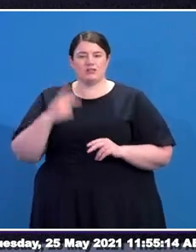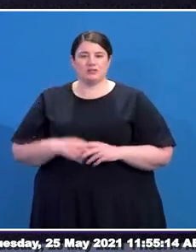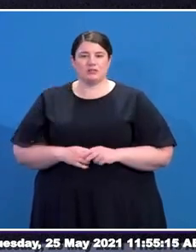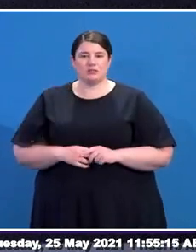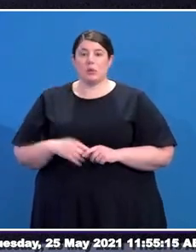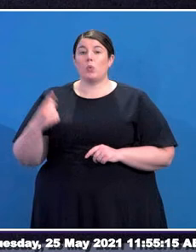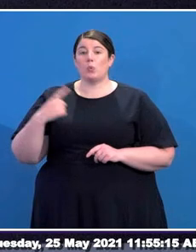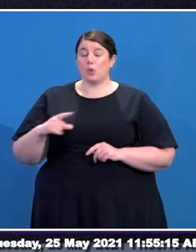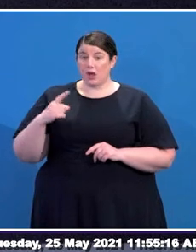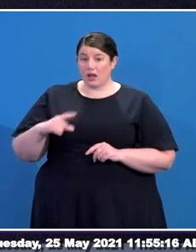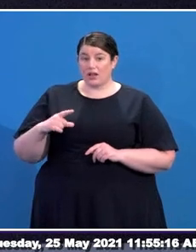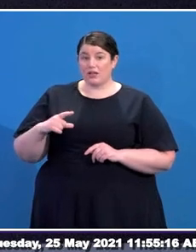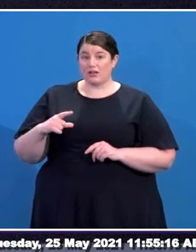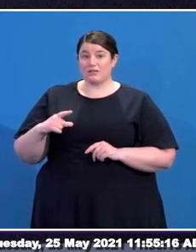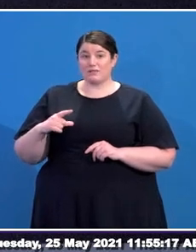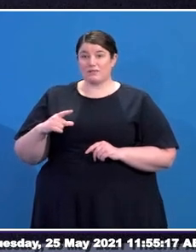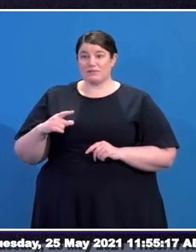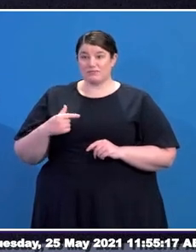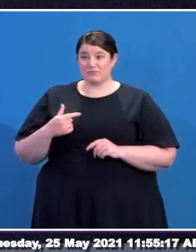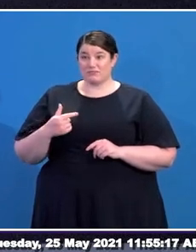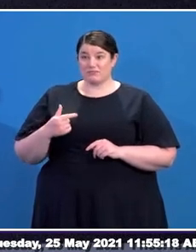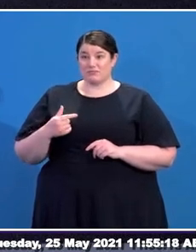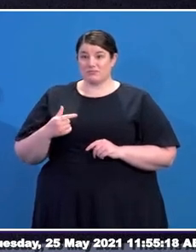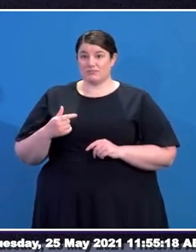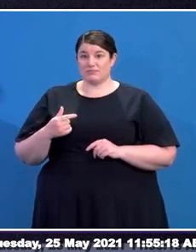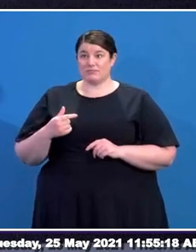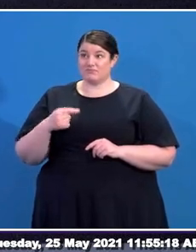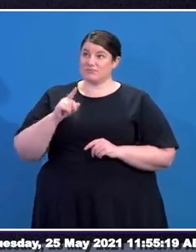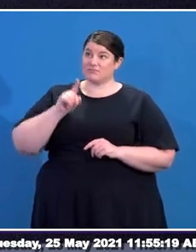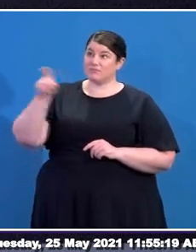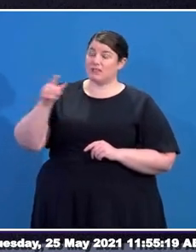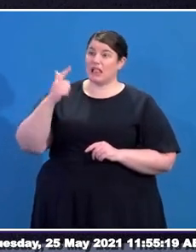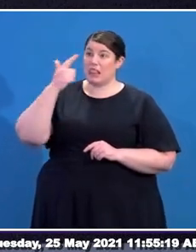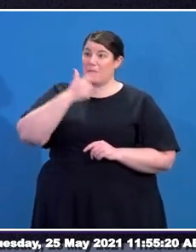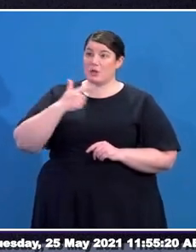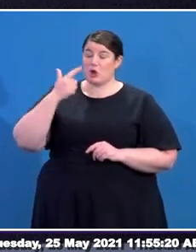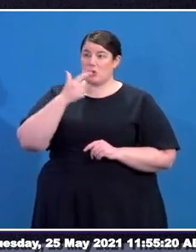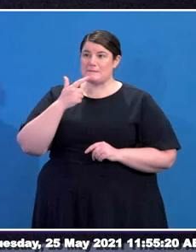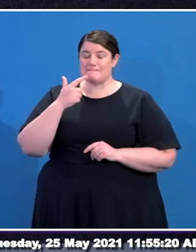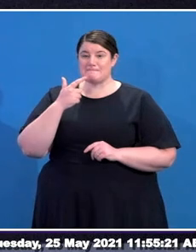because all I could see was a future that wasn't going to be so bright